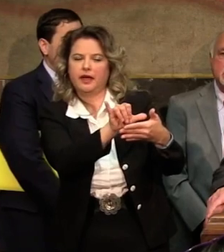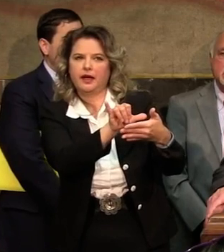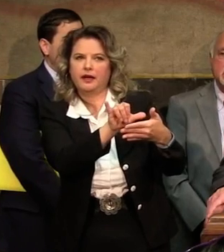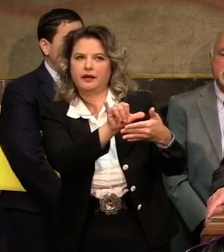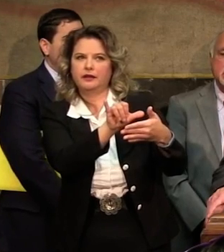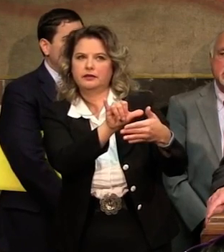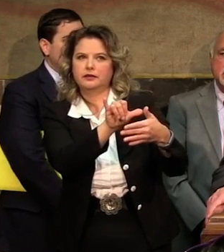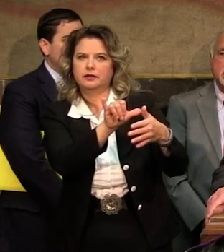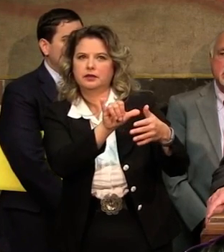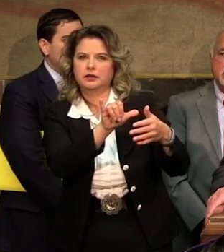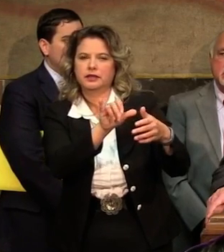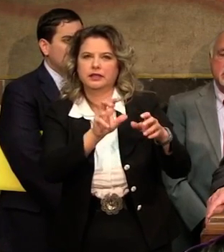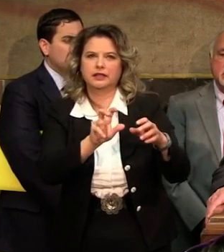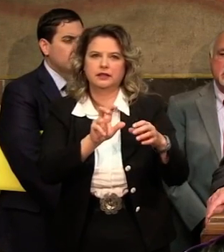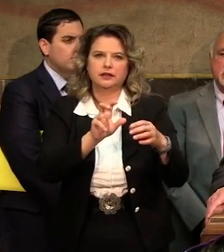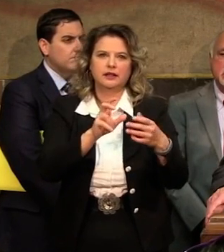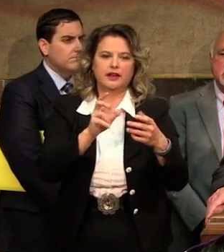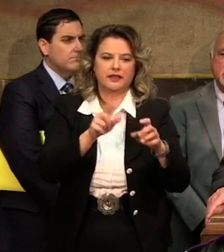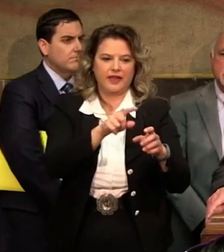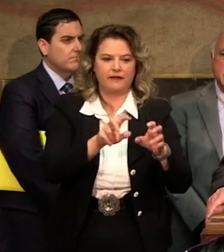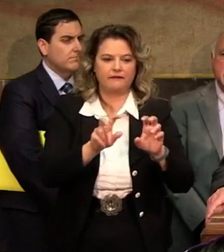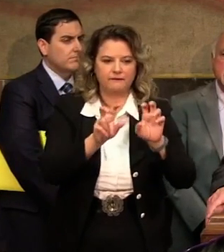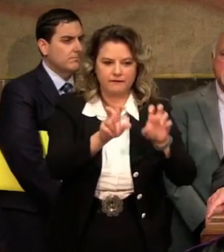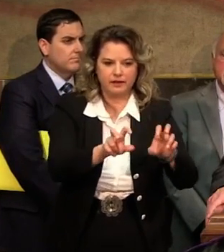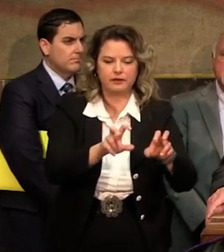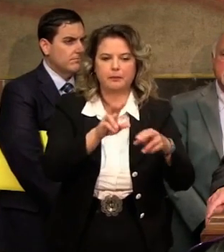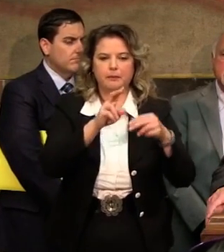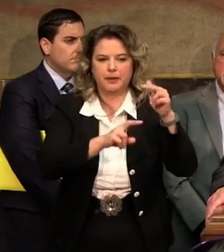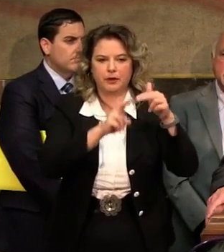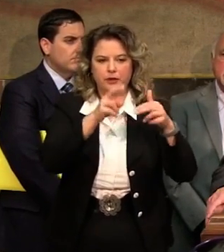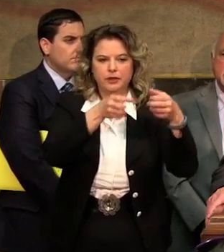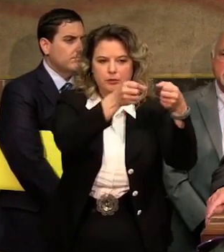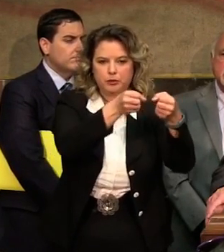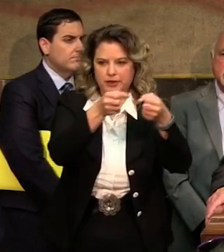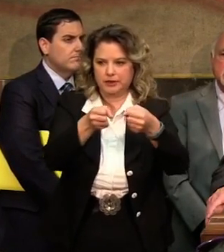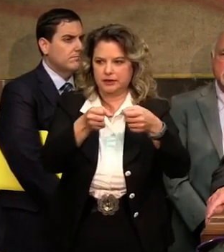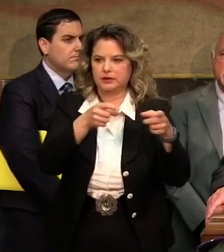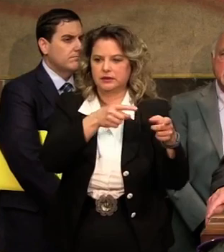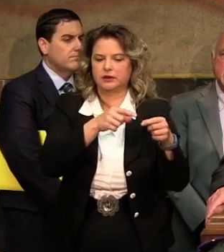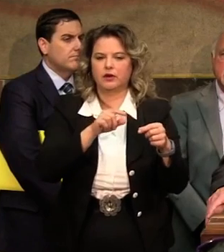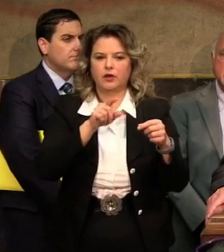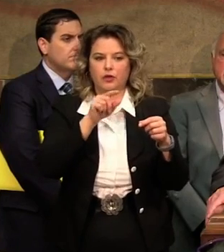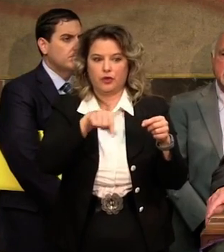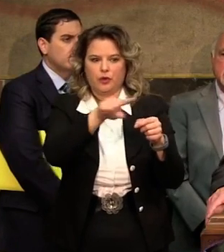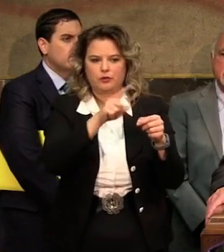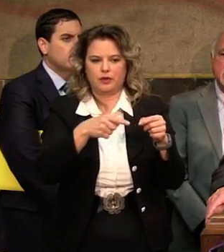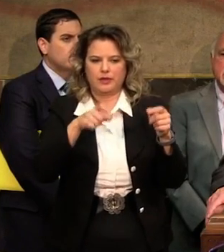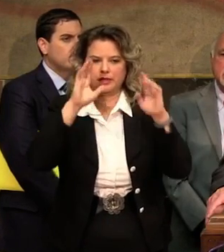building prisons at the local level those are the ones that we have to concentrate our efforts on there are a